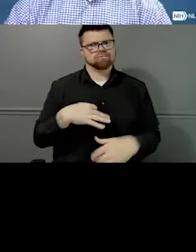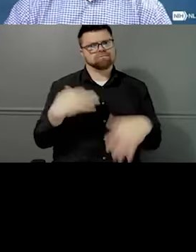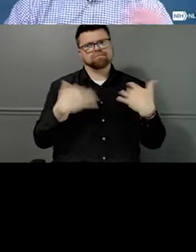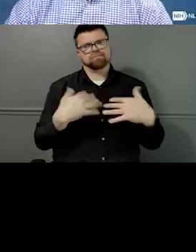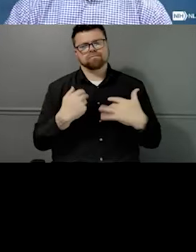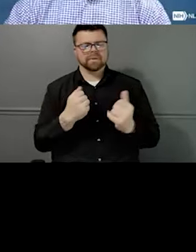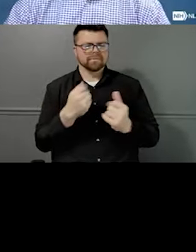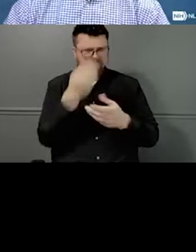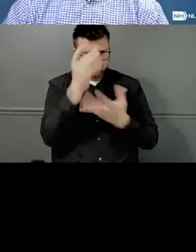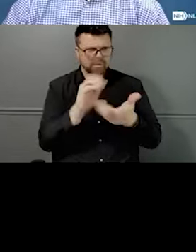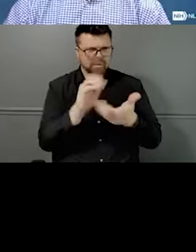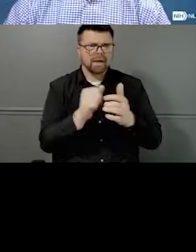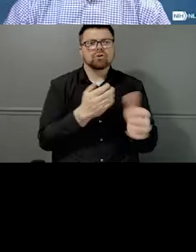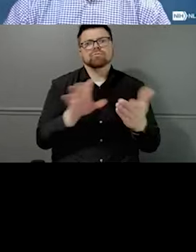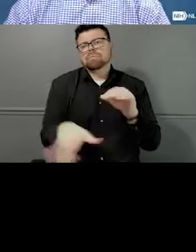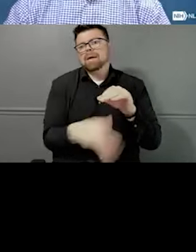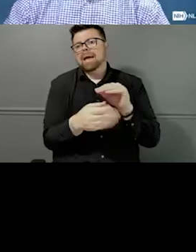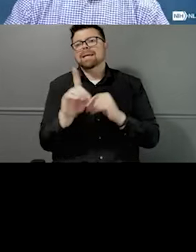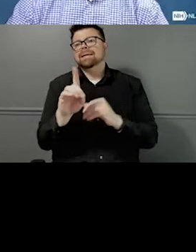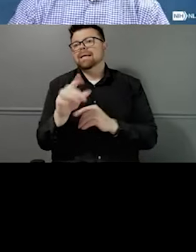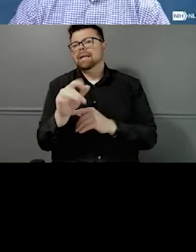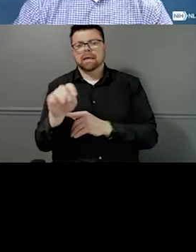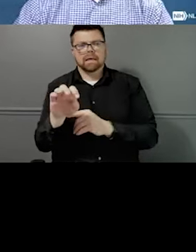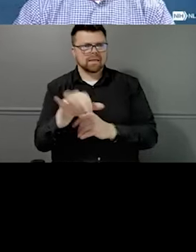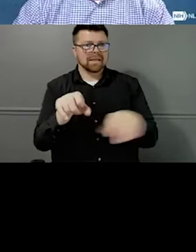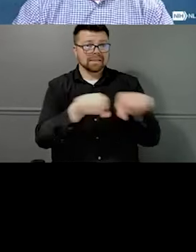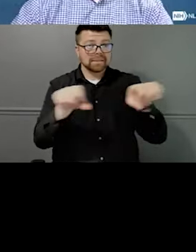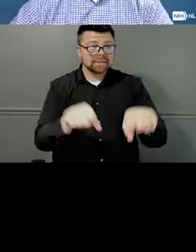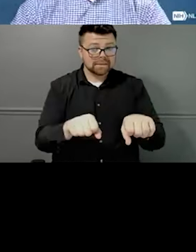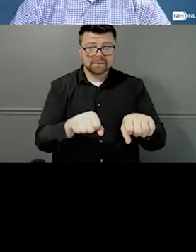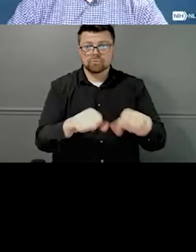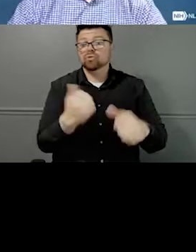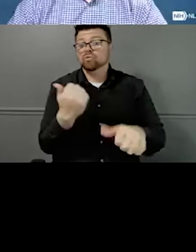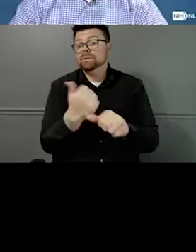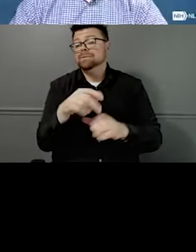how do you add a delegate in the system to assist with the PIs.